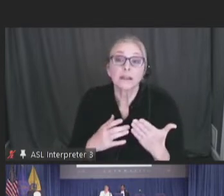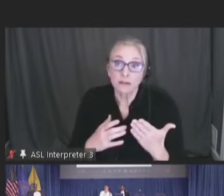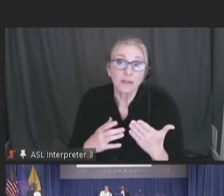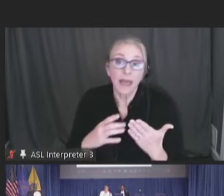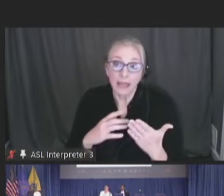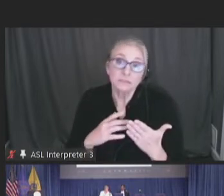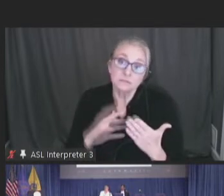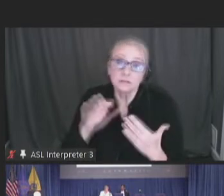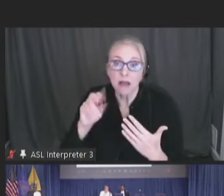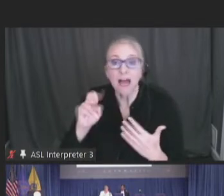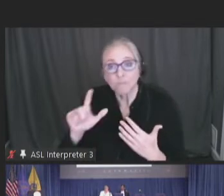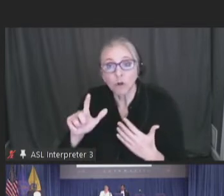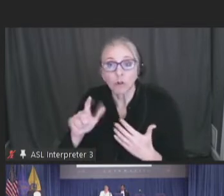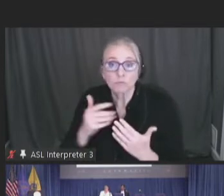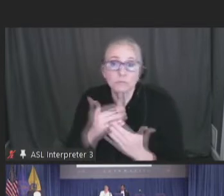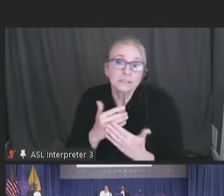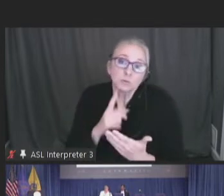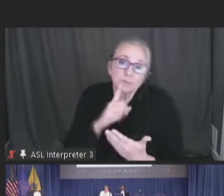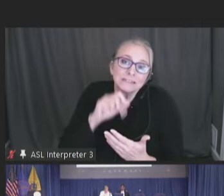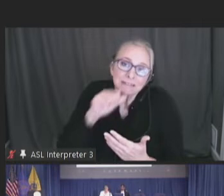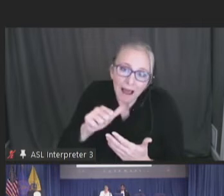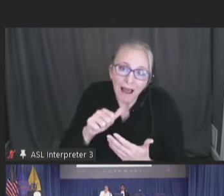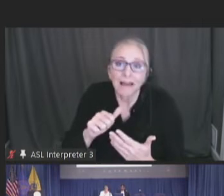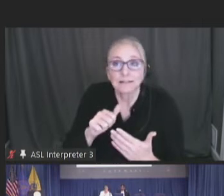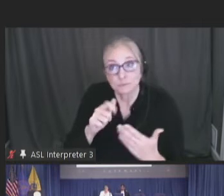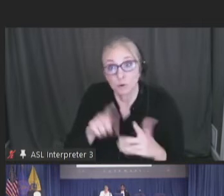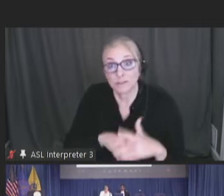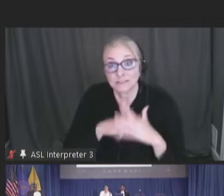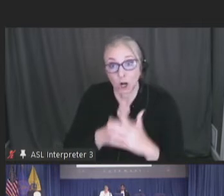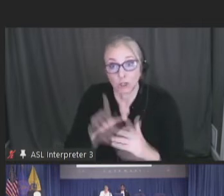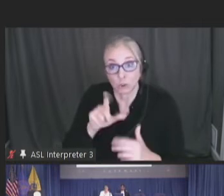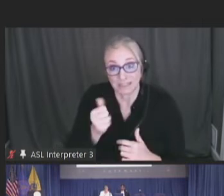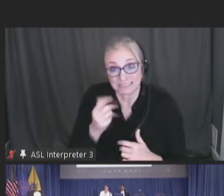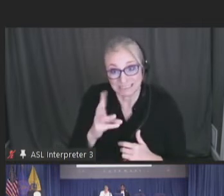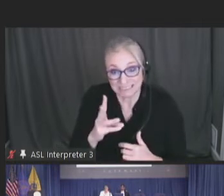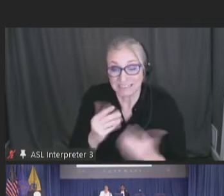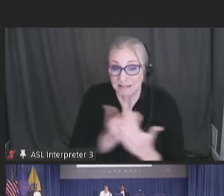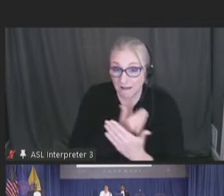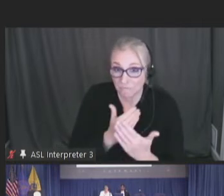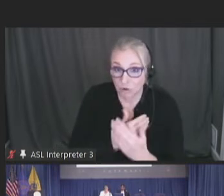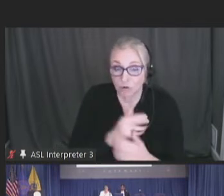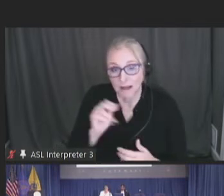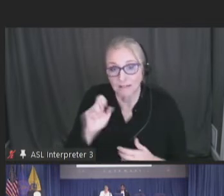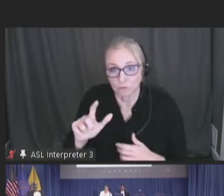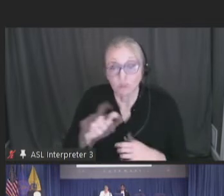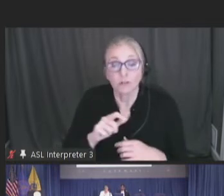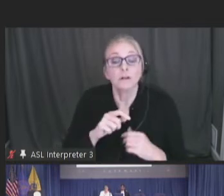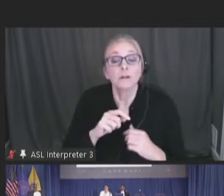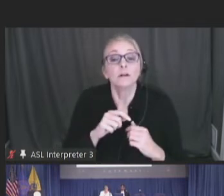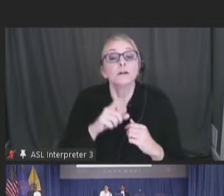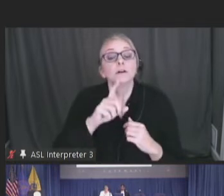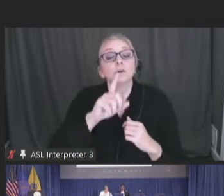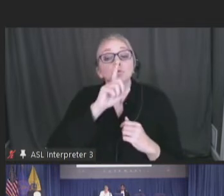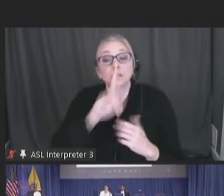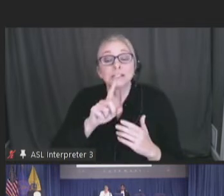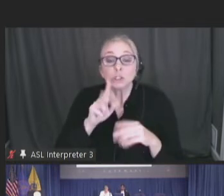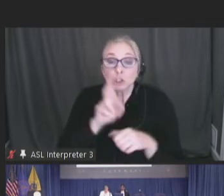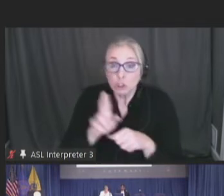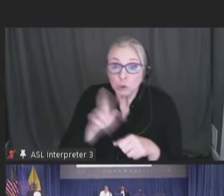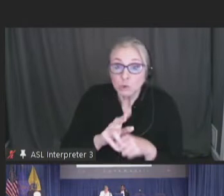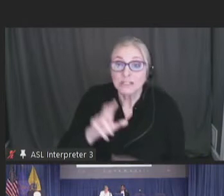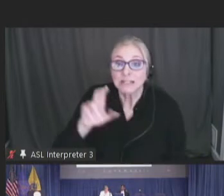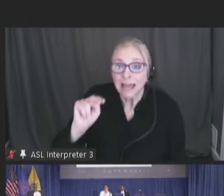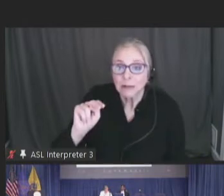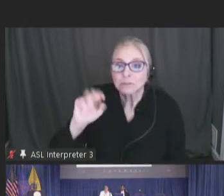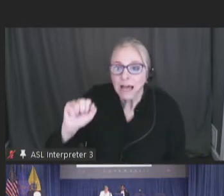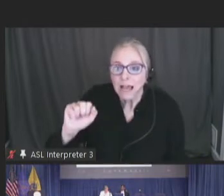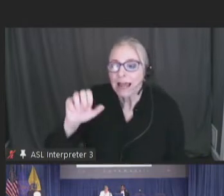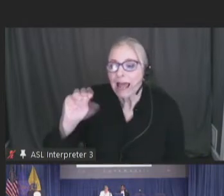it's not as novel as it was when we started in 2016. It is to use nucleoside-modified mRNA. Now,